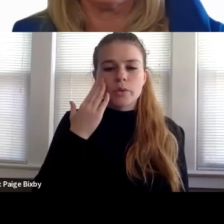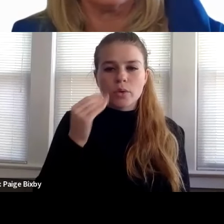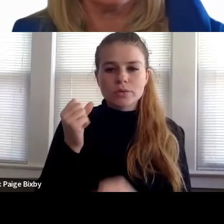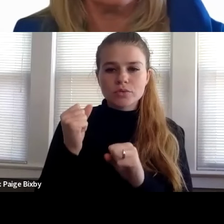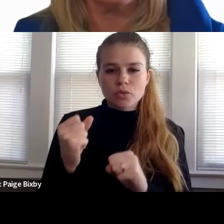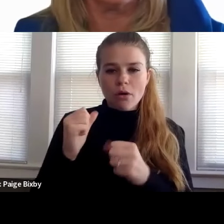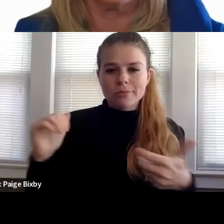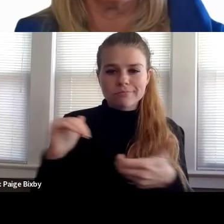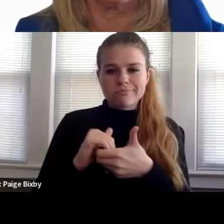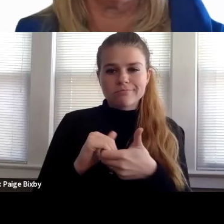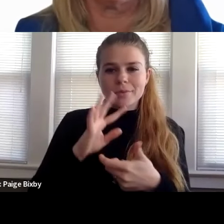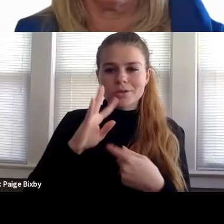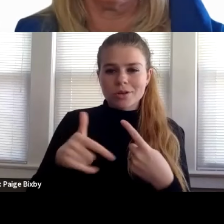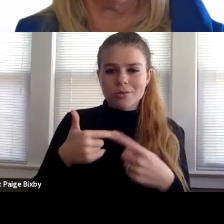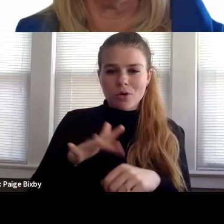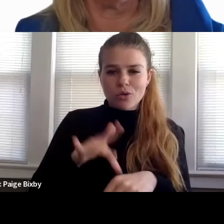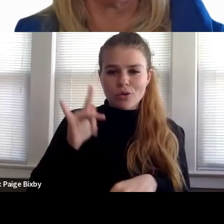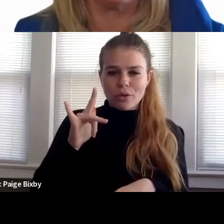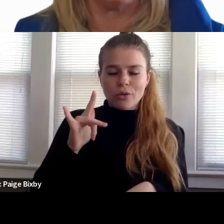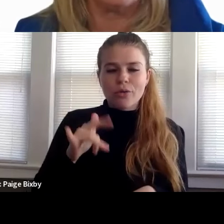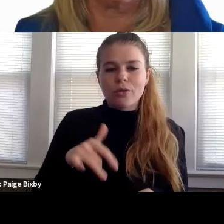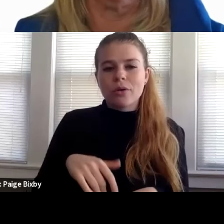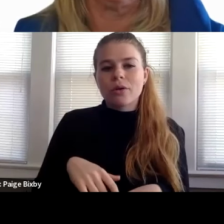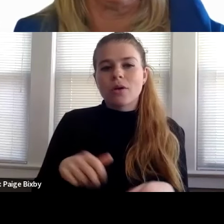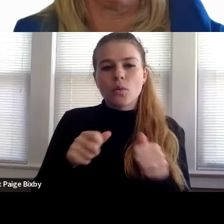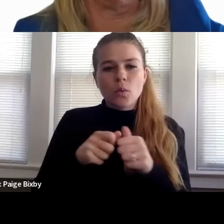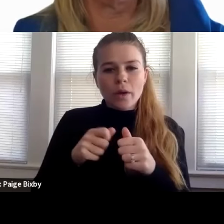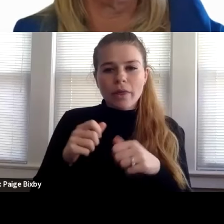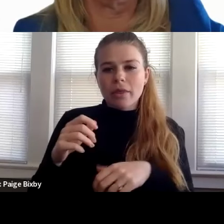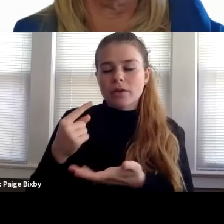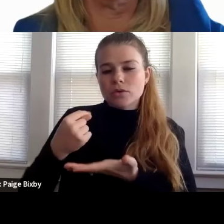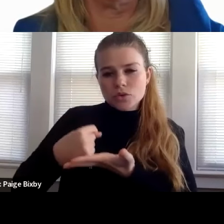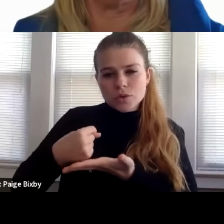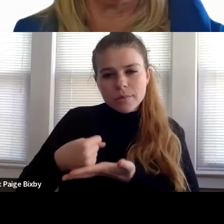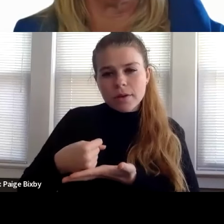that I talked about earlier with treatment and DPSS or CFS,